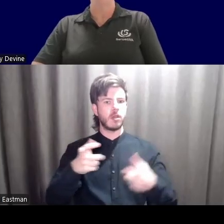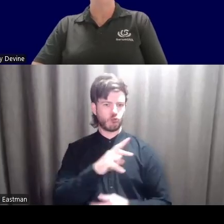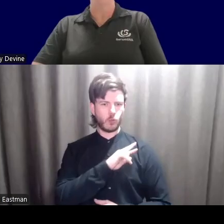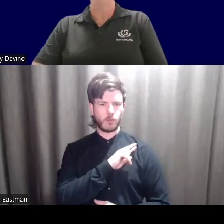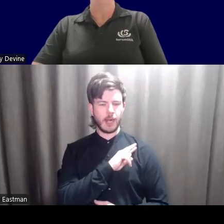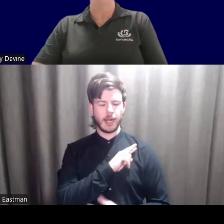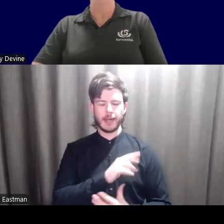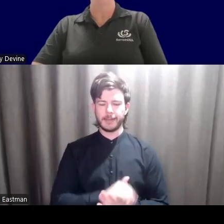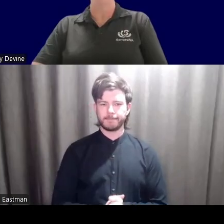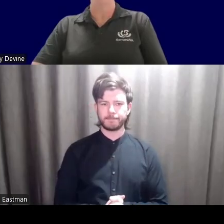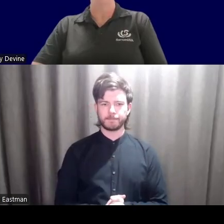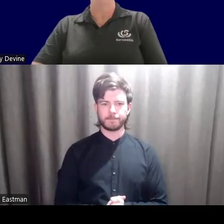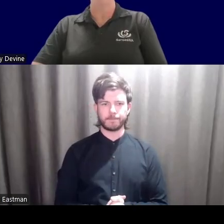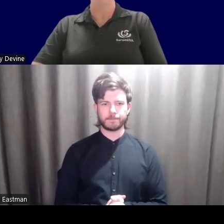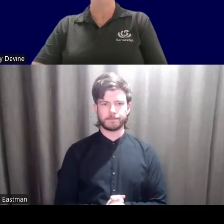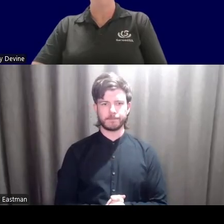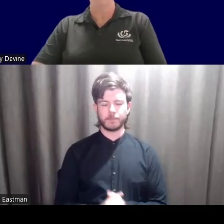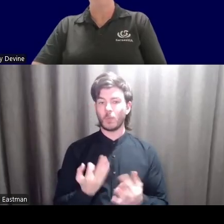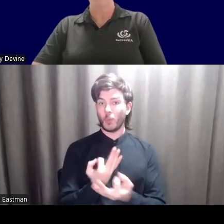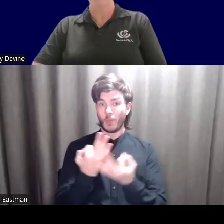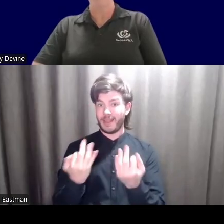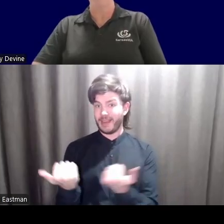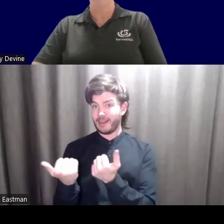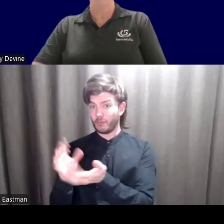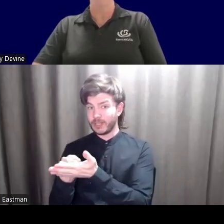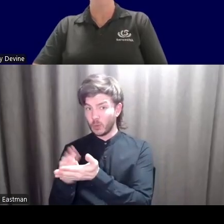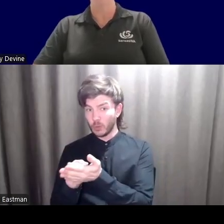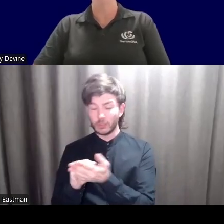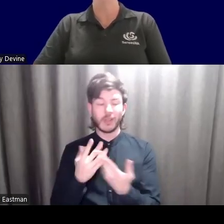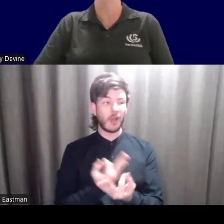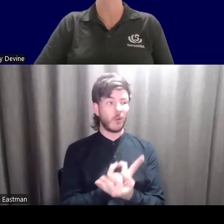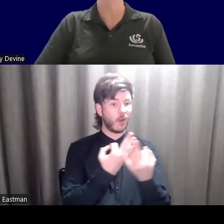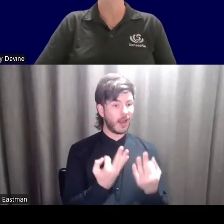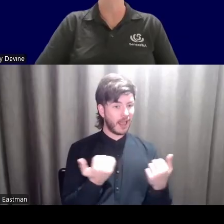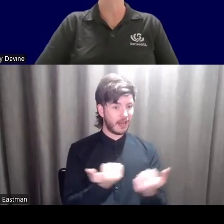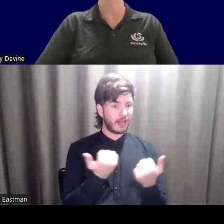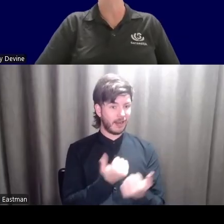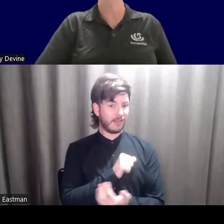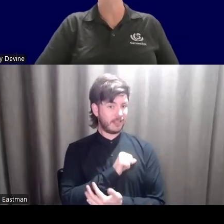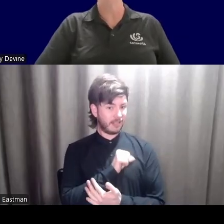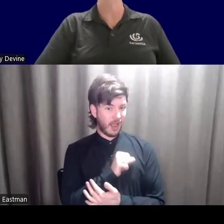lack of resources or skilled staff, sorry, with a lack of resources, or skilled staff,